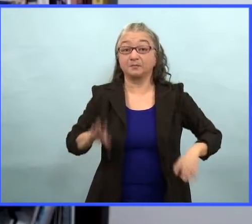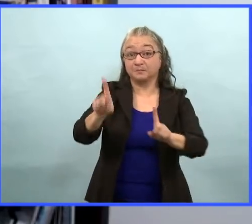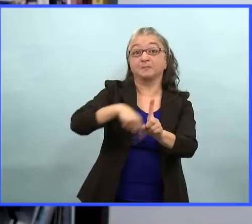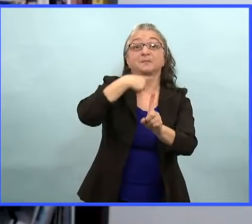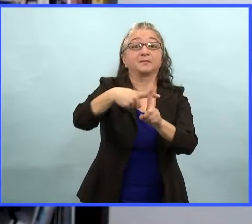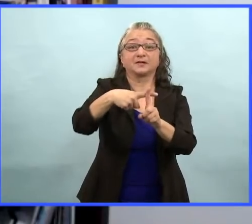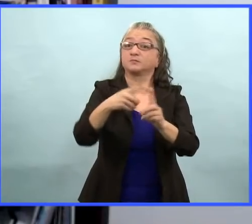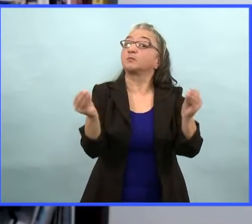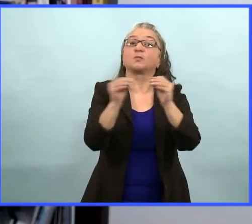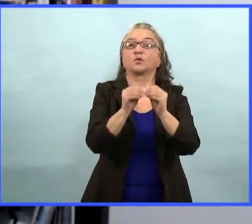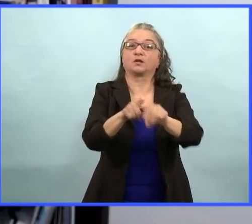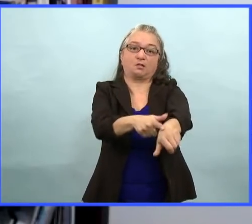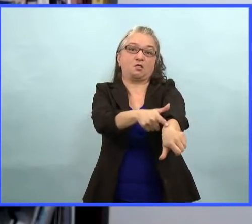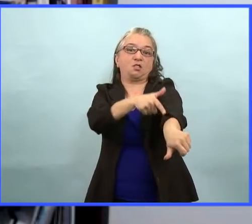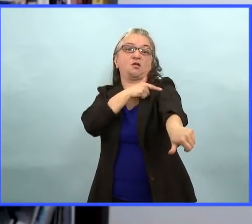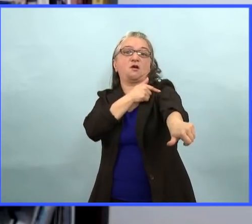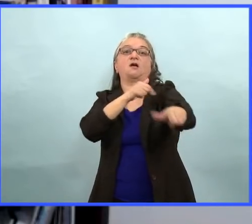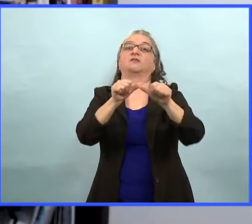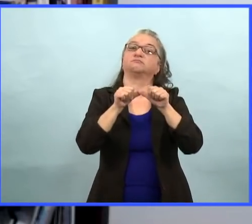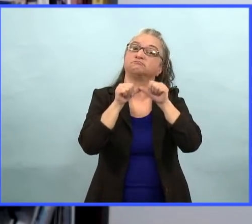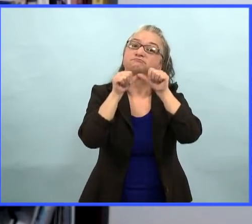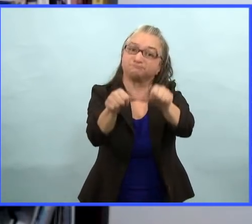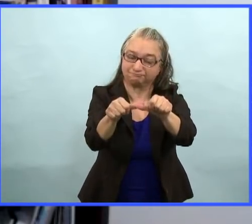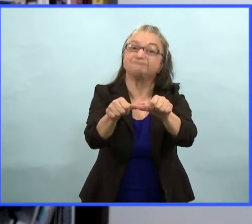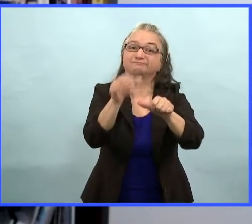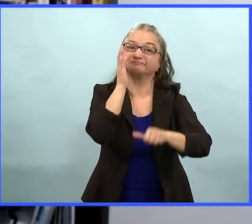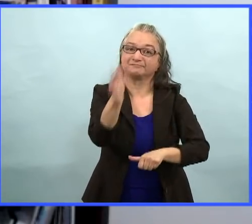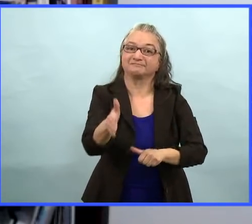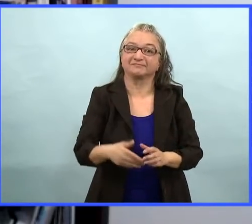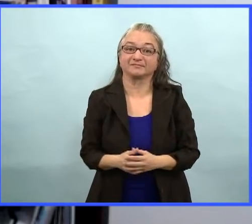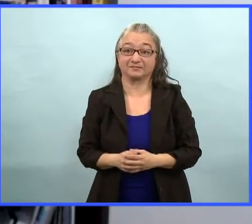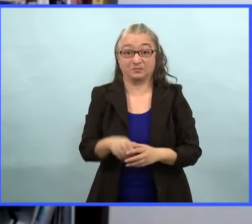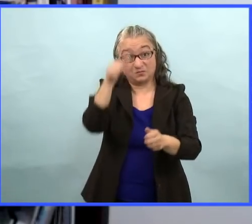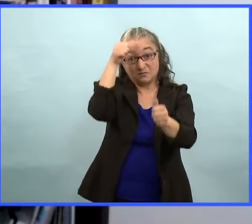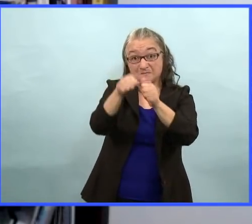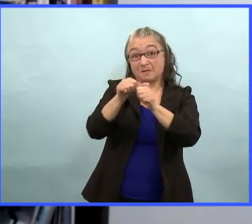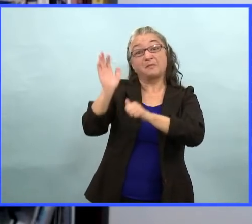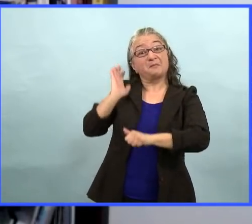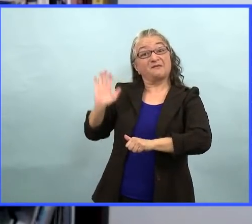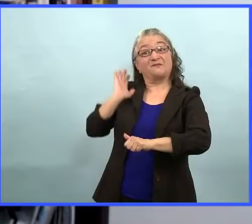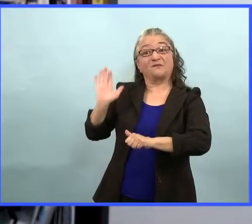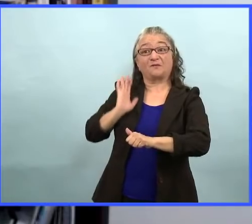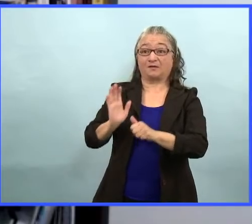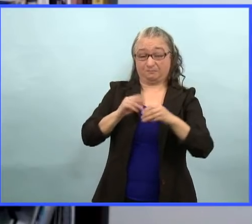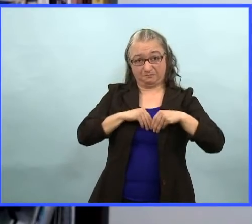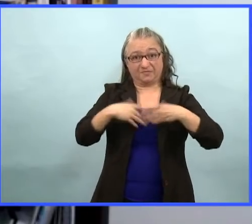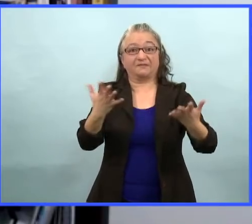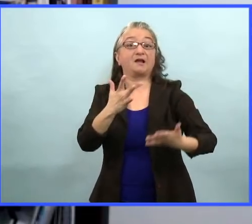associated with a lower risk of myocarditis or pericarditis in teens and young adults